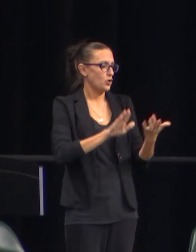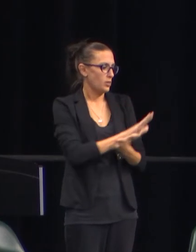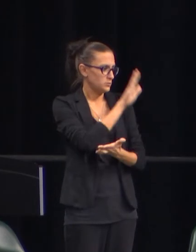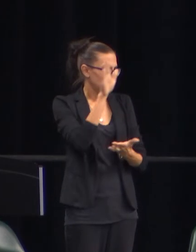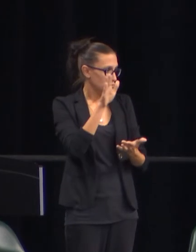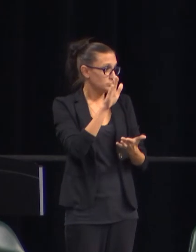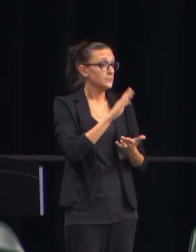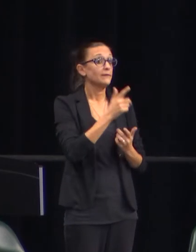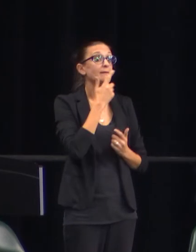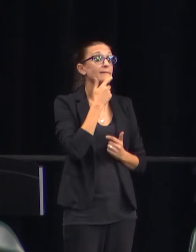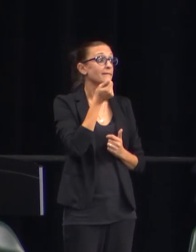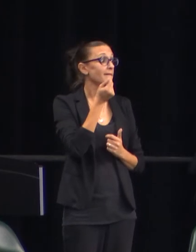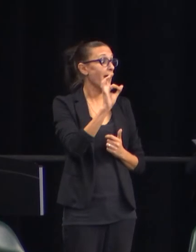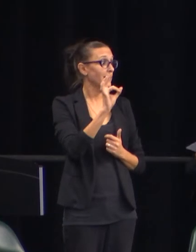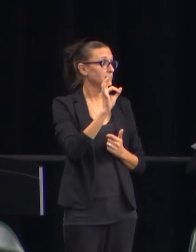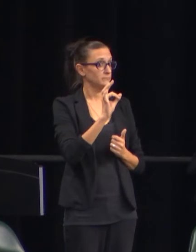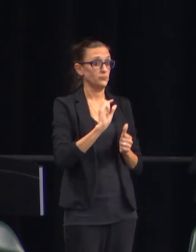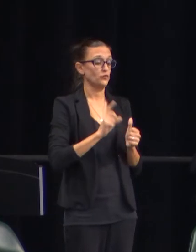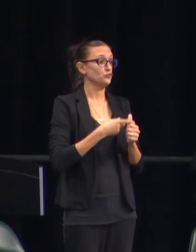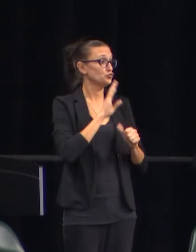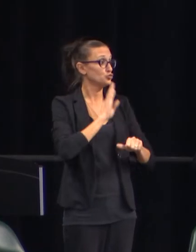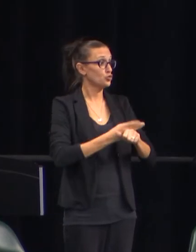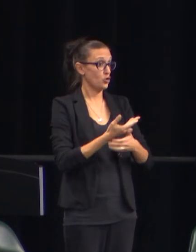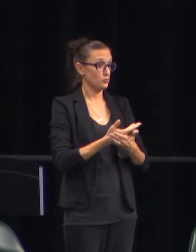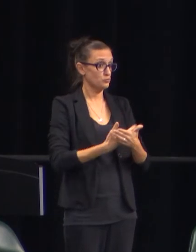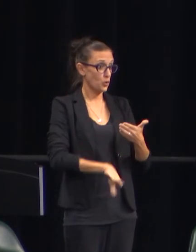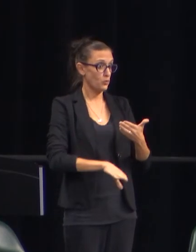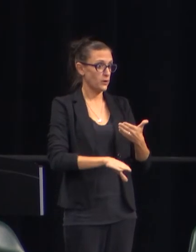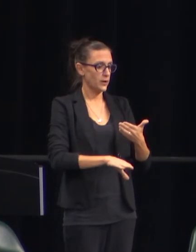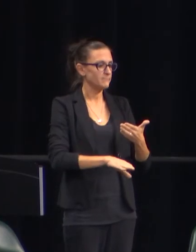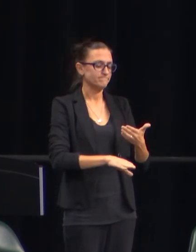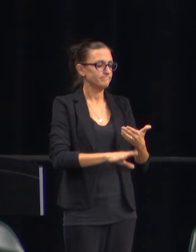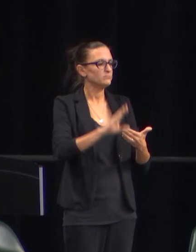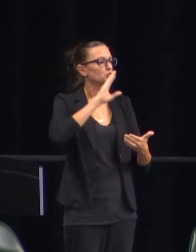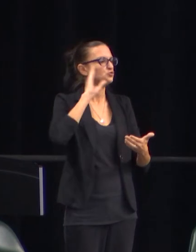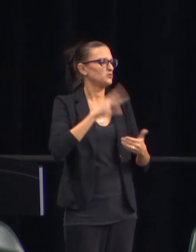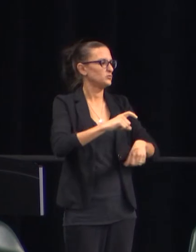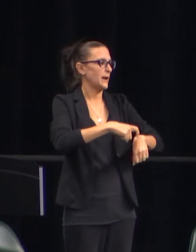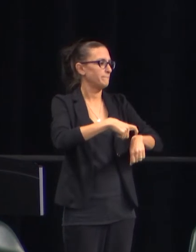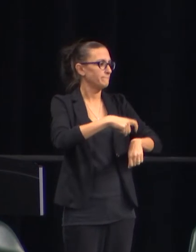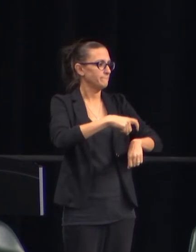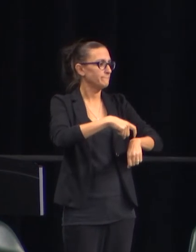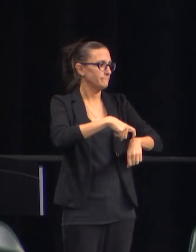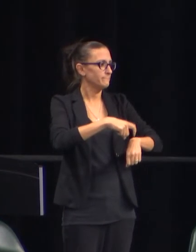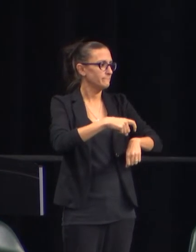At 19, when her first daughter was born, she knew that it was time.